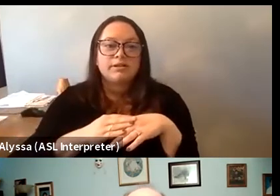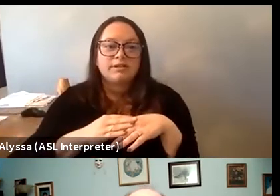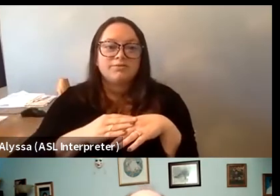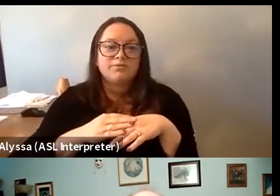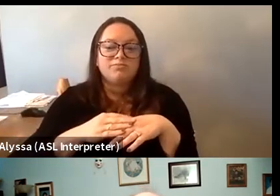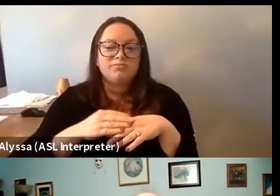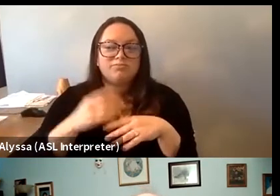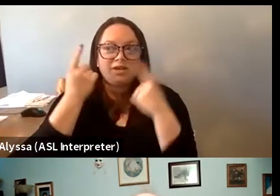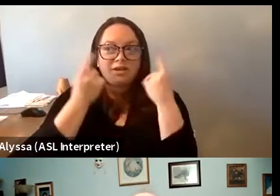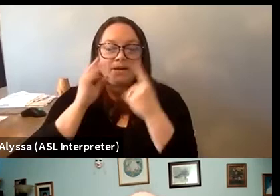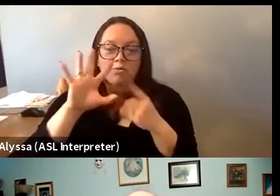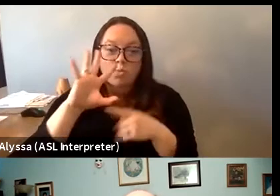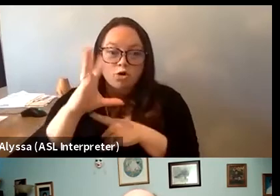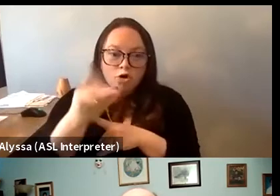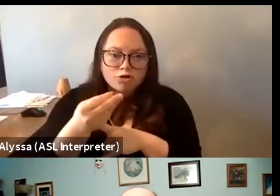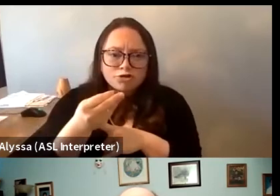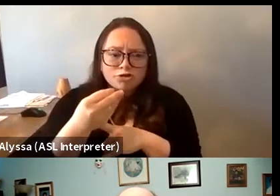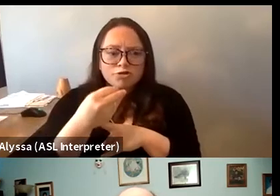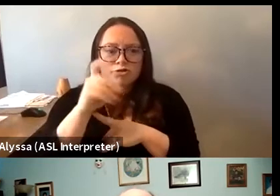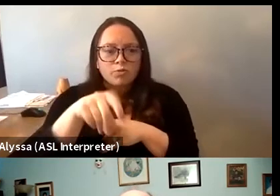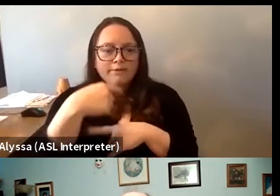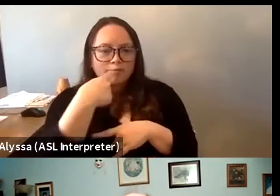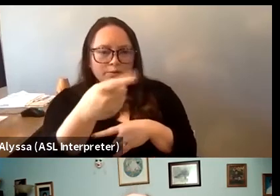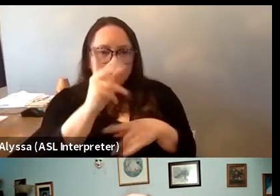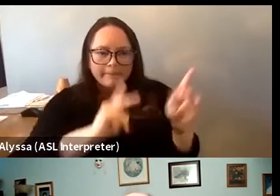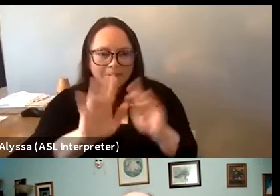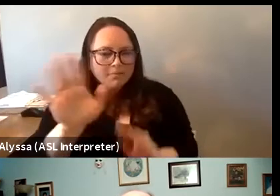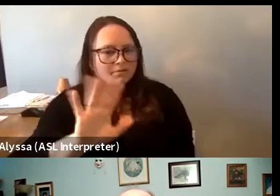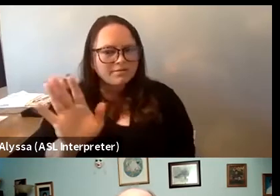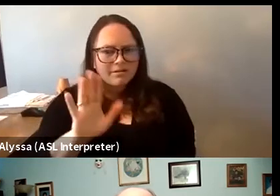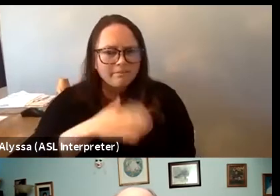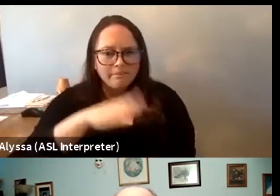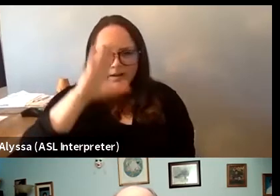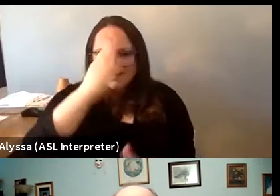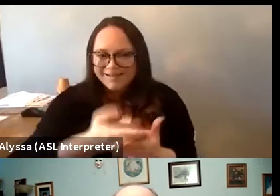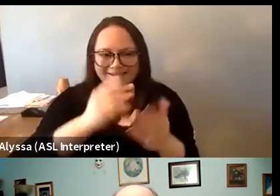and tell people No, my son is not different. And in terms of a